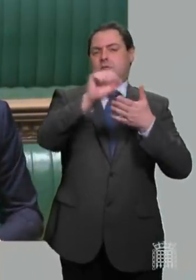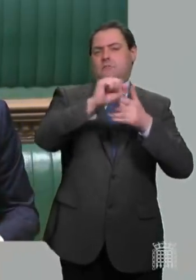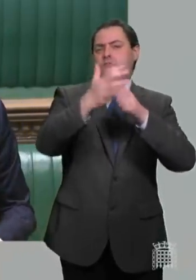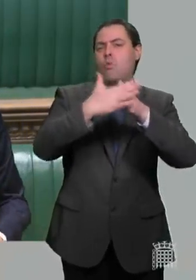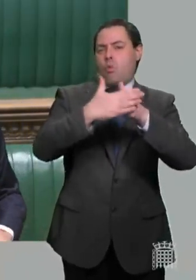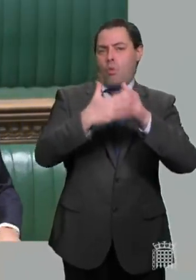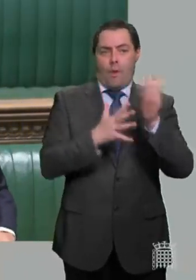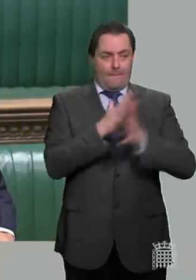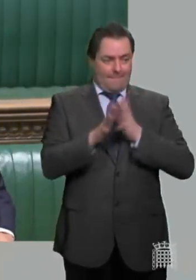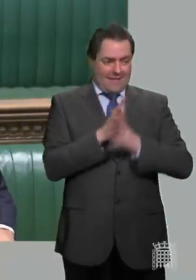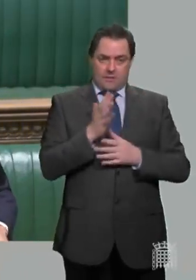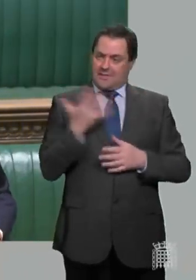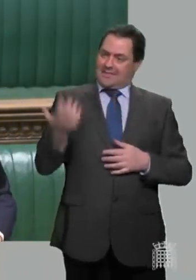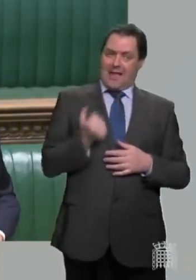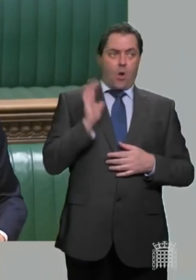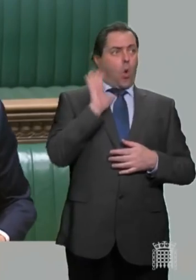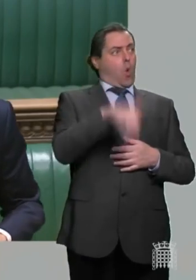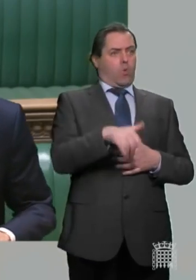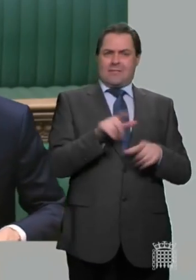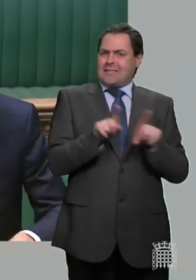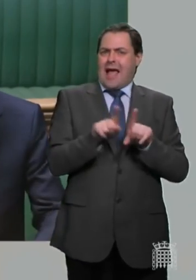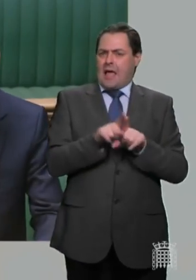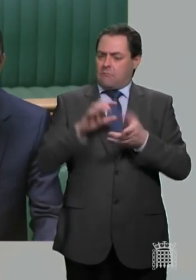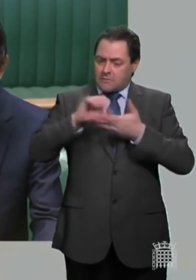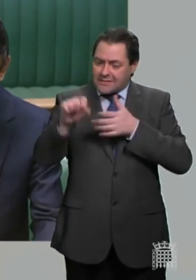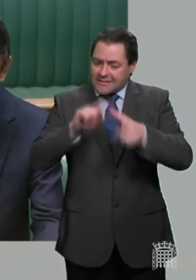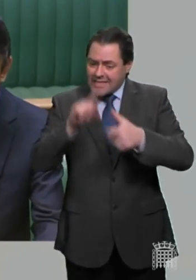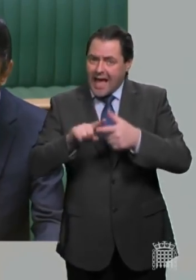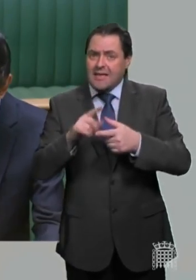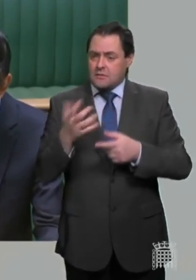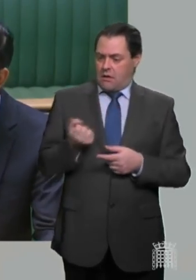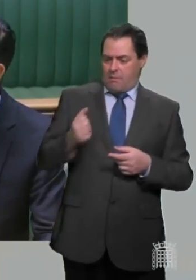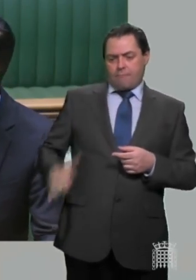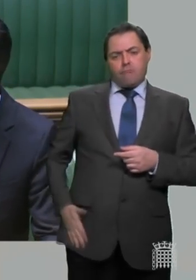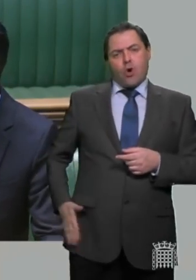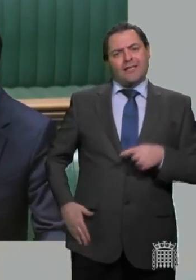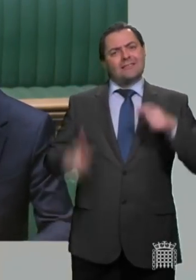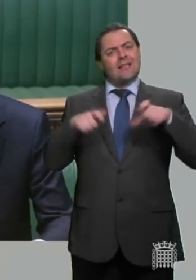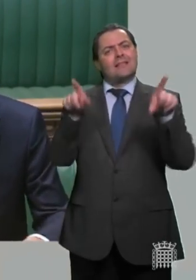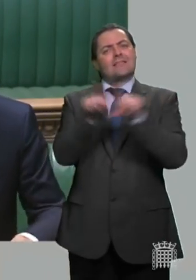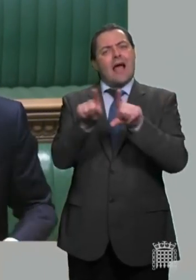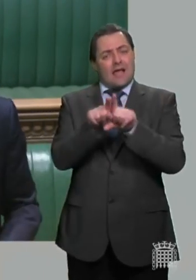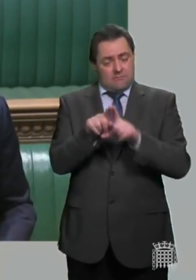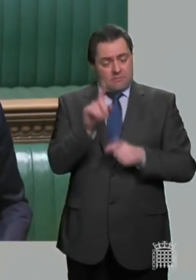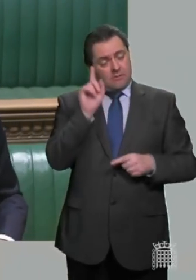than it is now as a result of this policy, but I want to be clear with all Members that